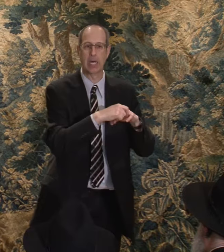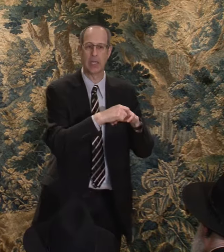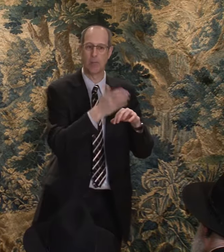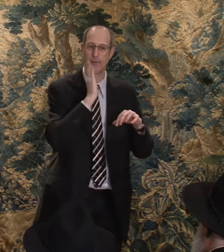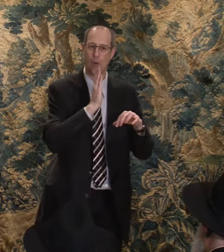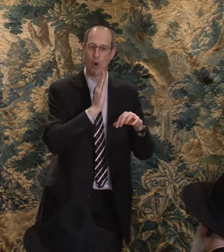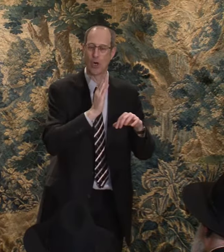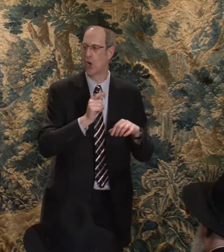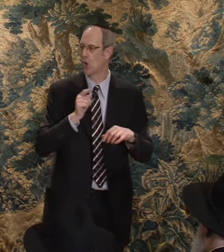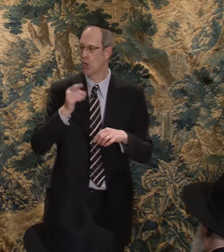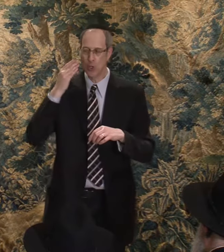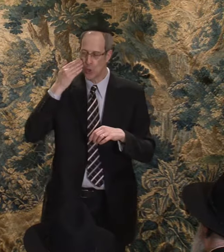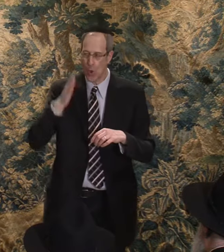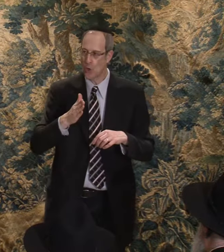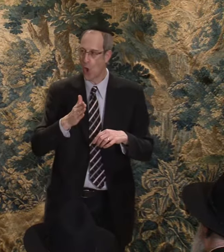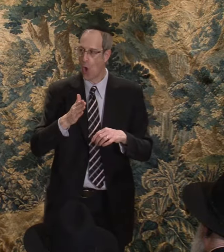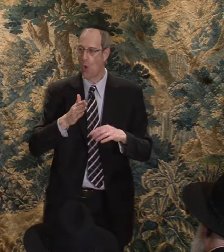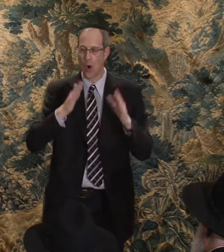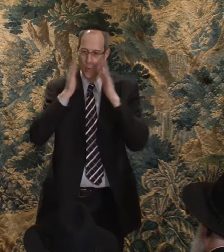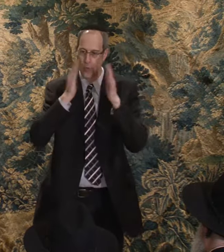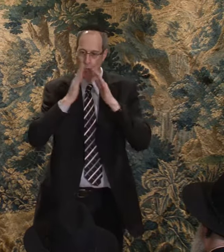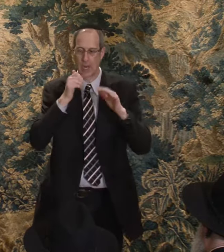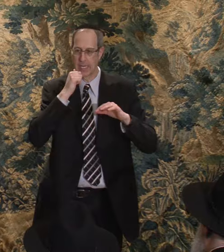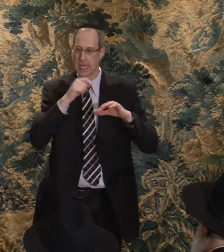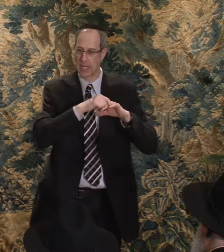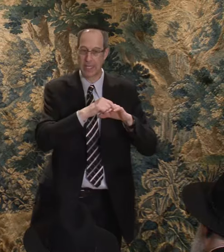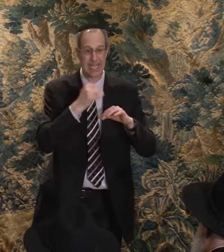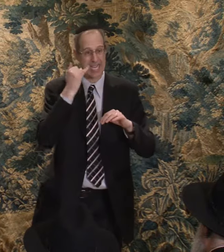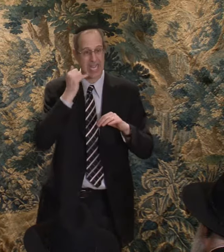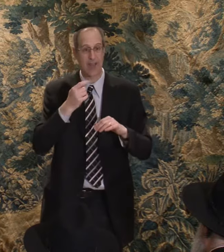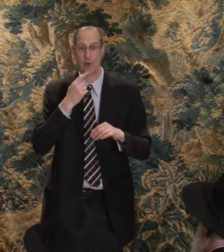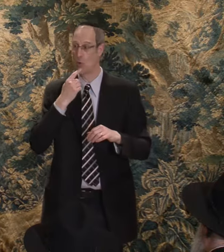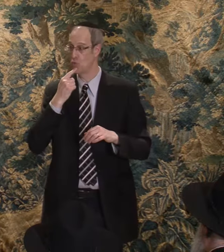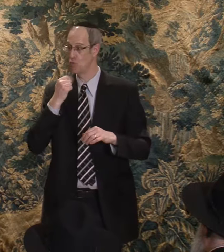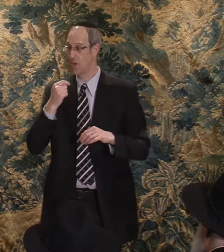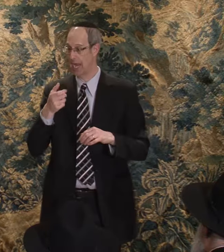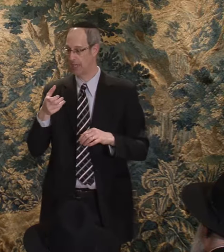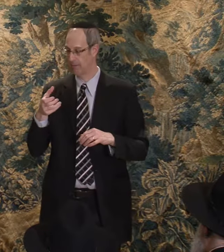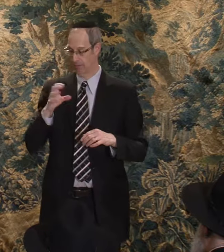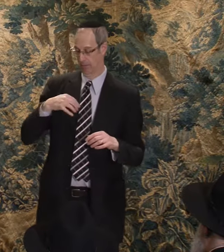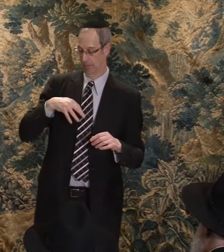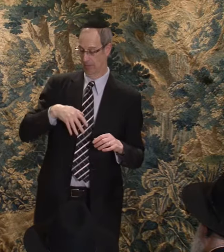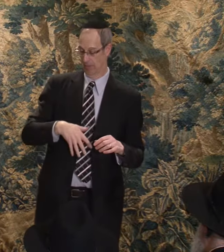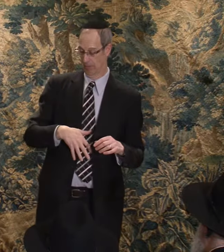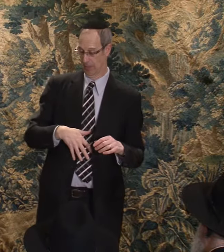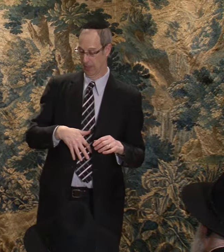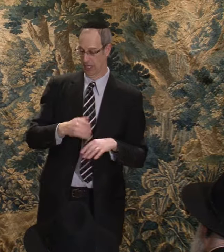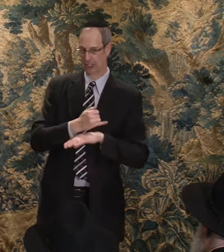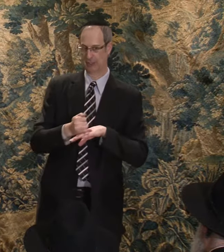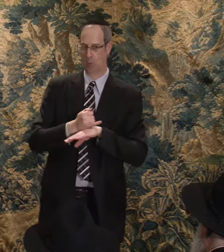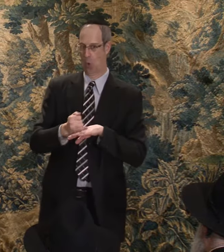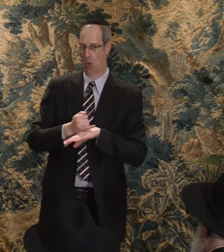about that if they're gonna have red wine at the Hopa and it spills on her dress it's gonna spoil her dress for the wedding we're gonna wait until they get